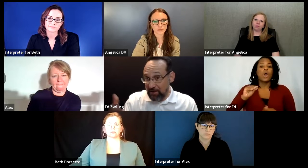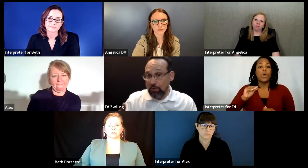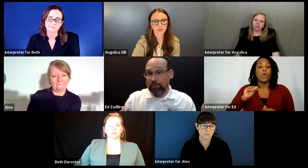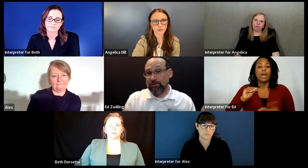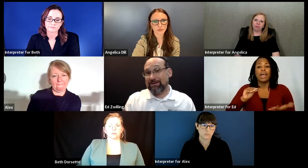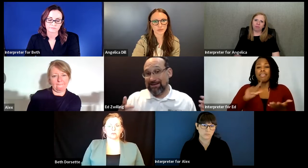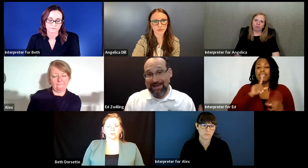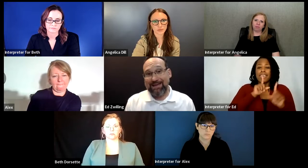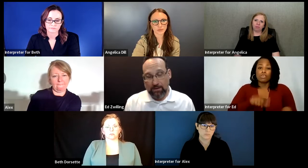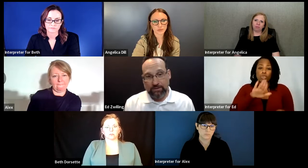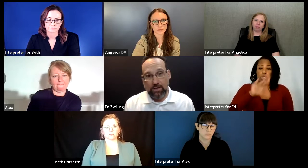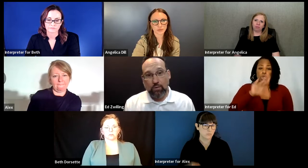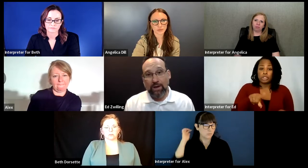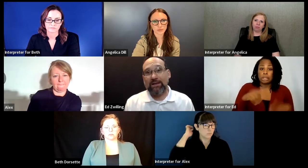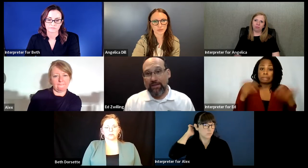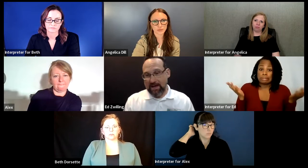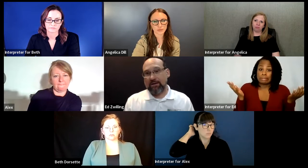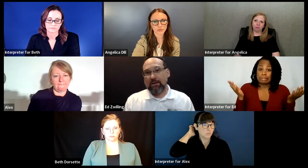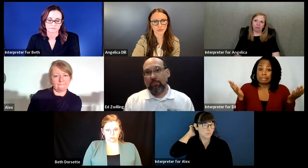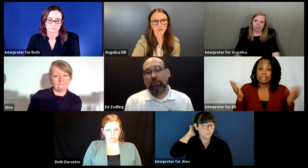I think what we're doing today goes a long way to that.